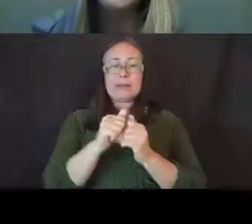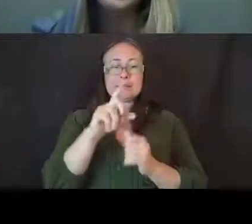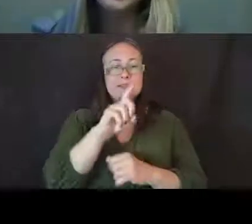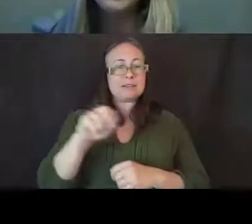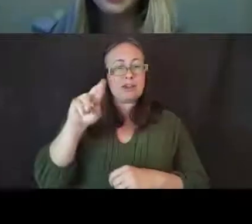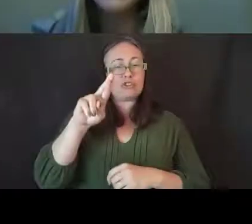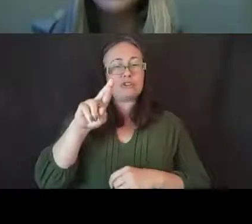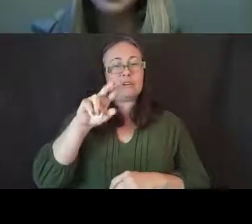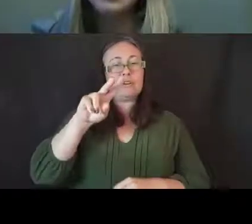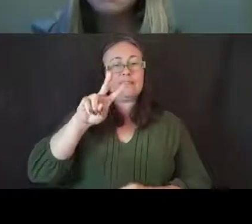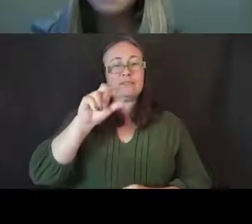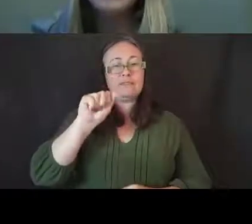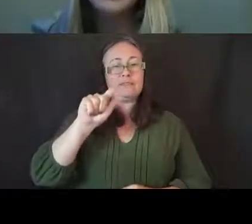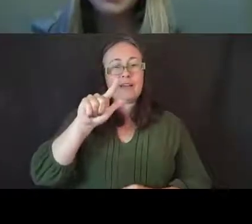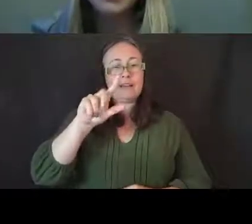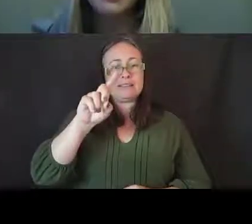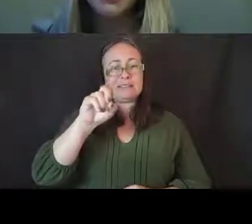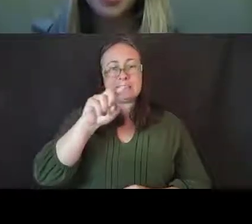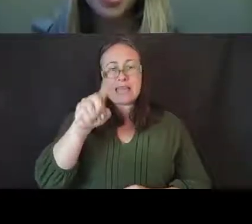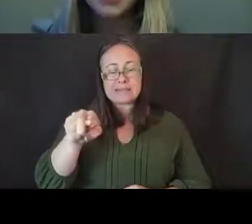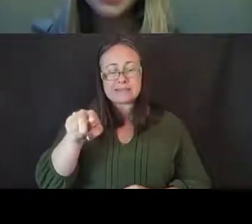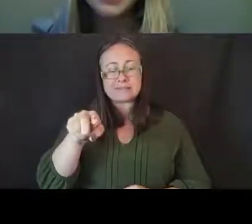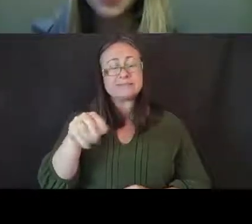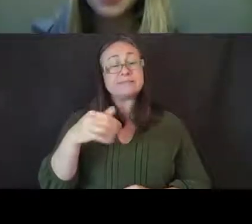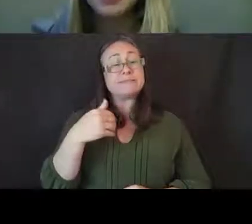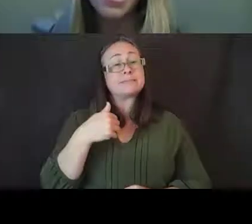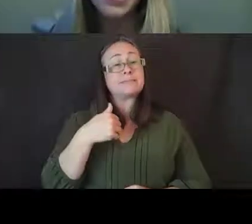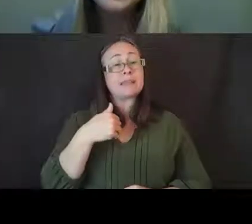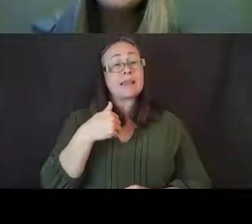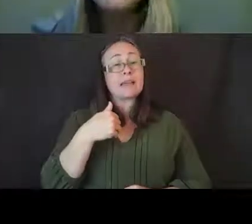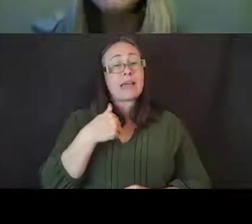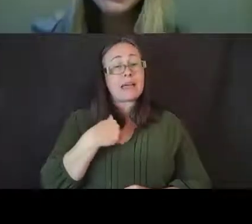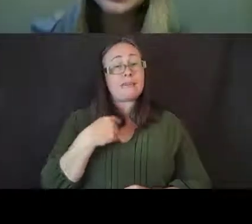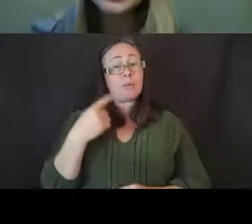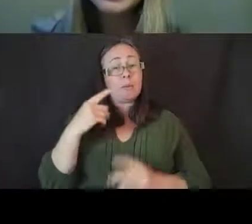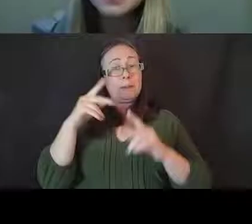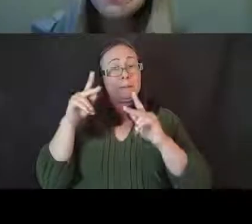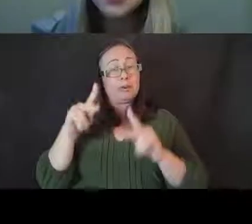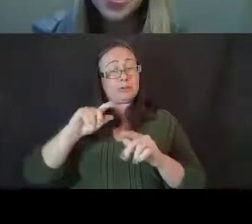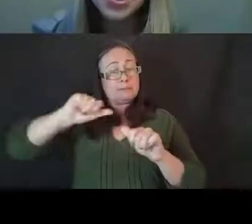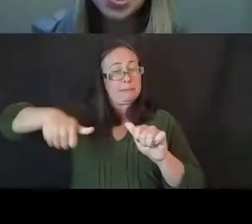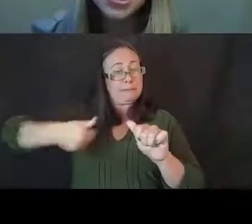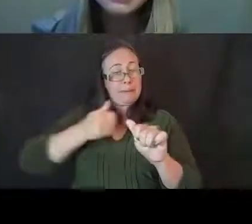We do have our colleague on the back end who can be answering some of your questions